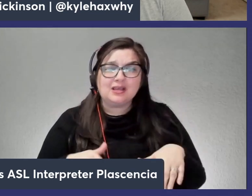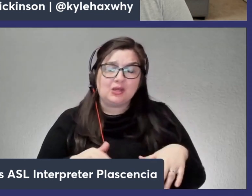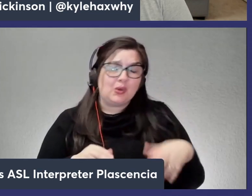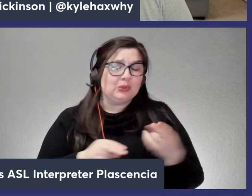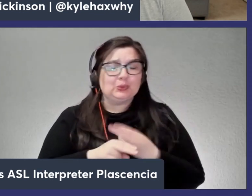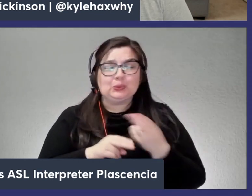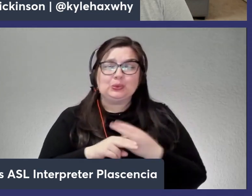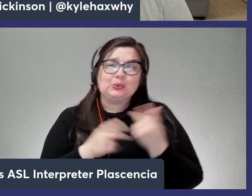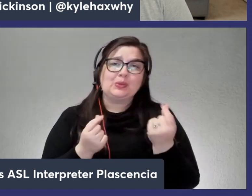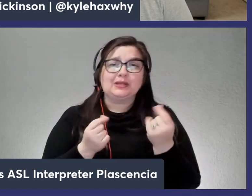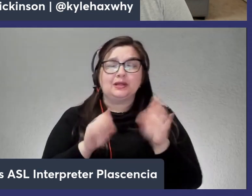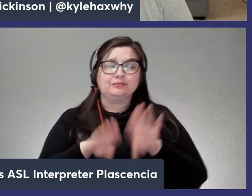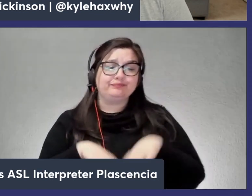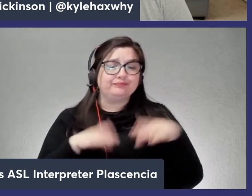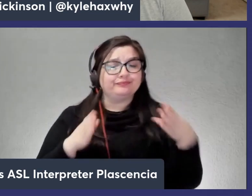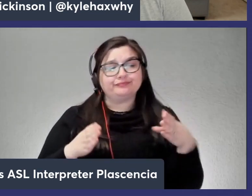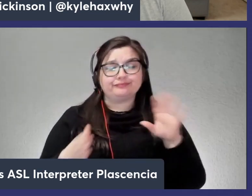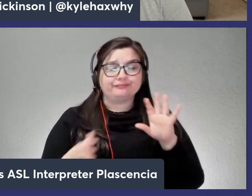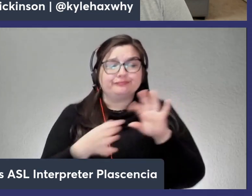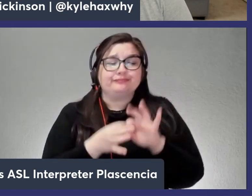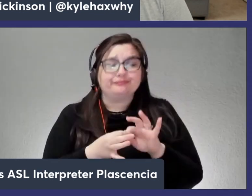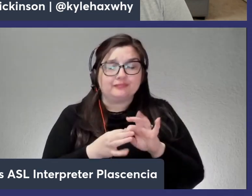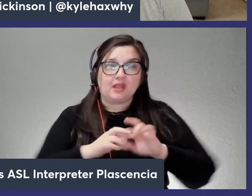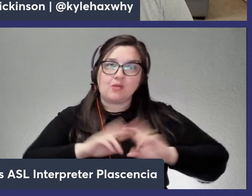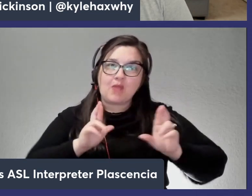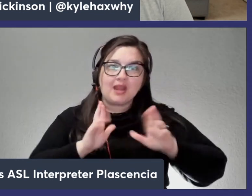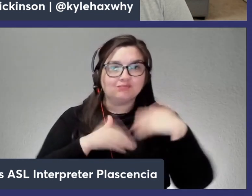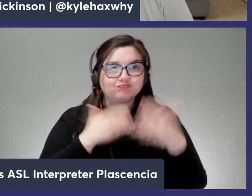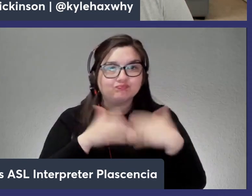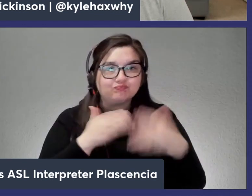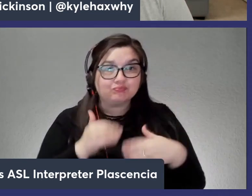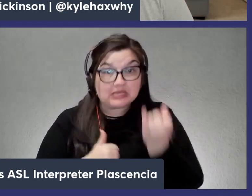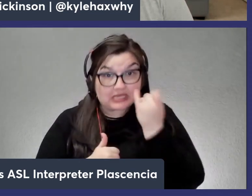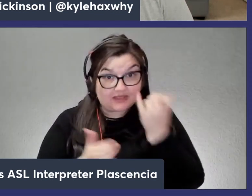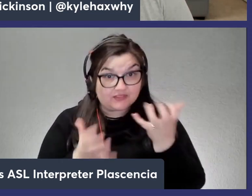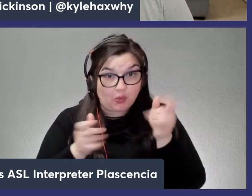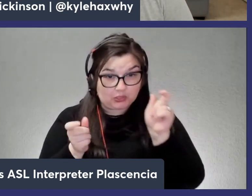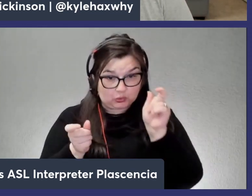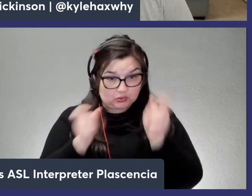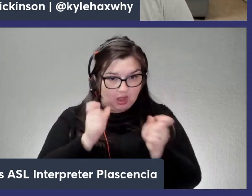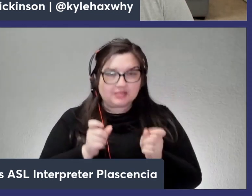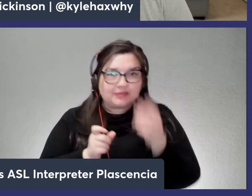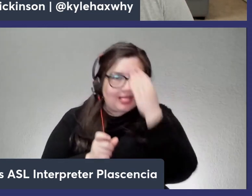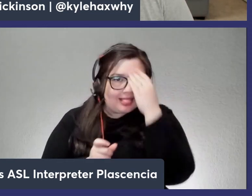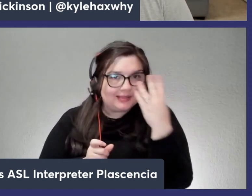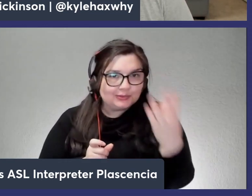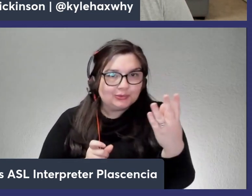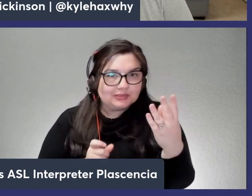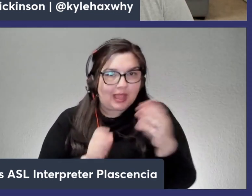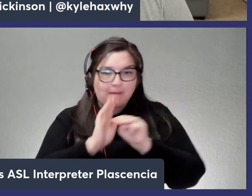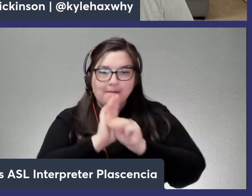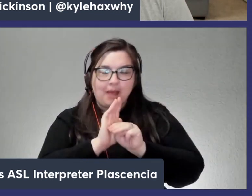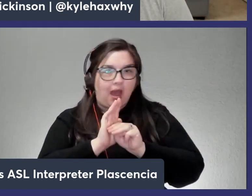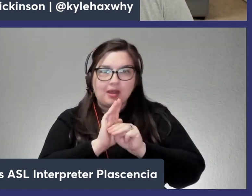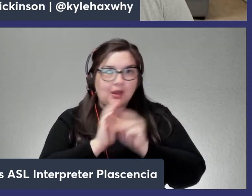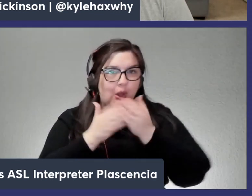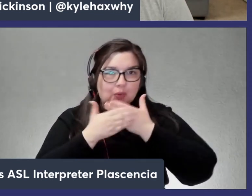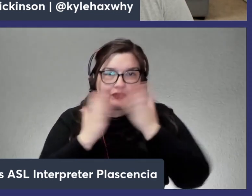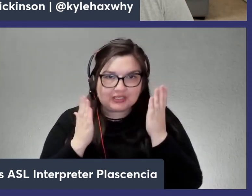no model to be built, and if you wanna customize, even then it's a model-free customization. That way you can update your customization data